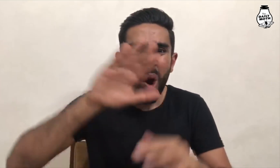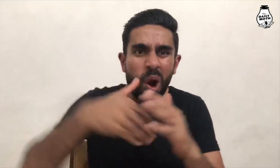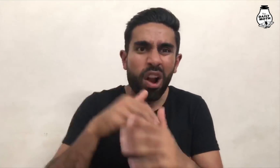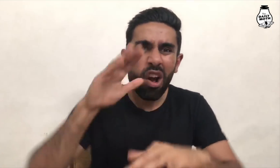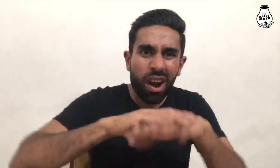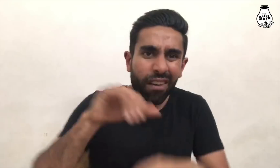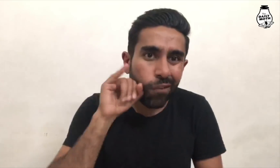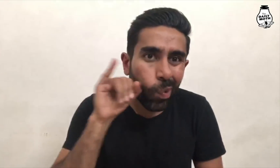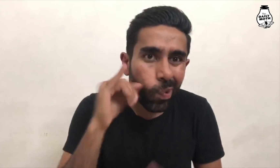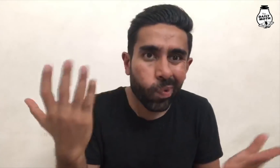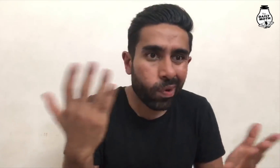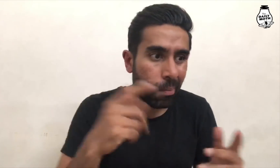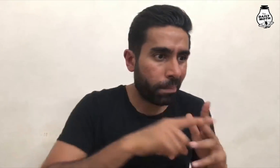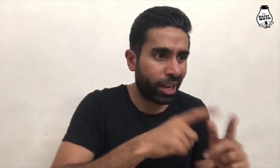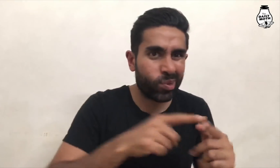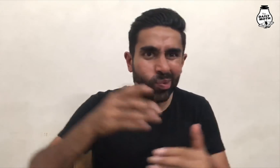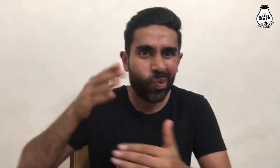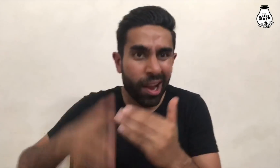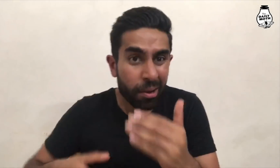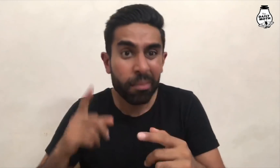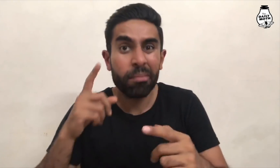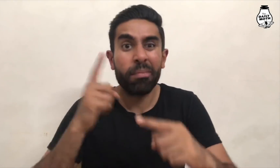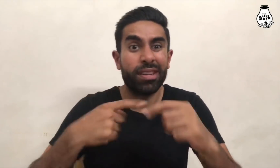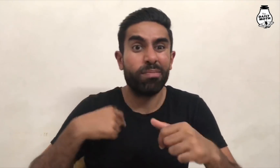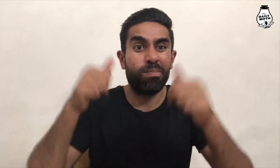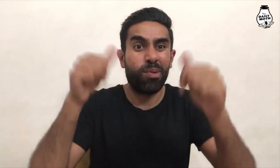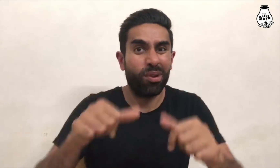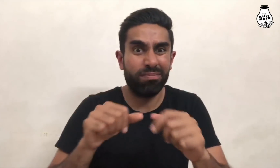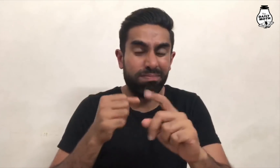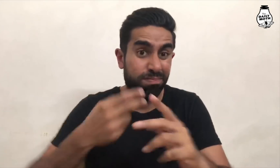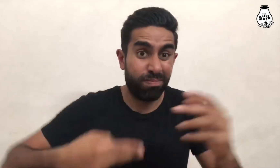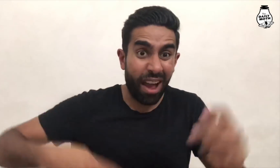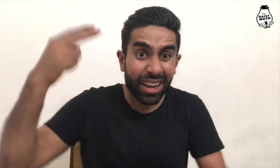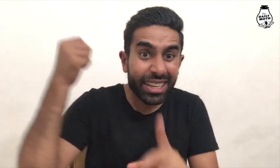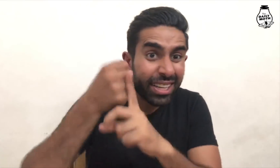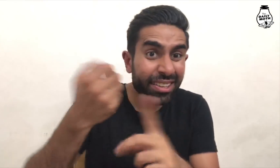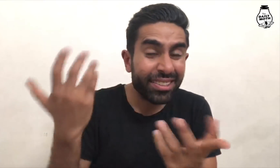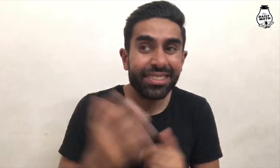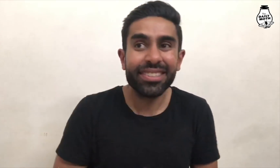it’s all on iPhone. From beginning to end. When I post it, it gets a lot of hits.